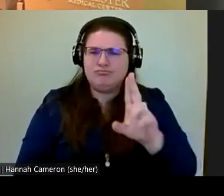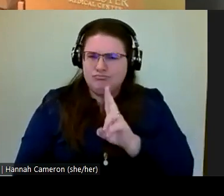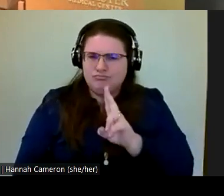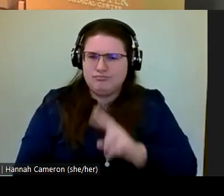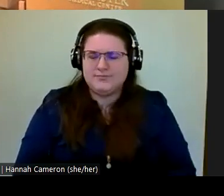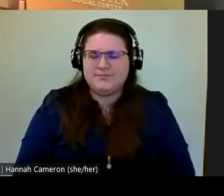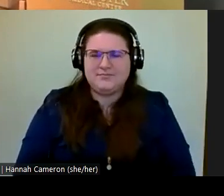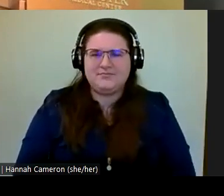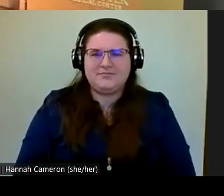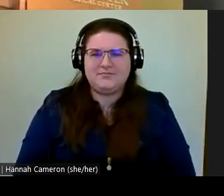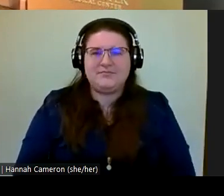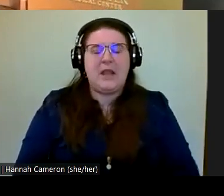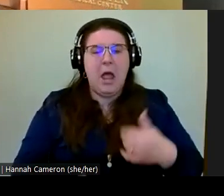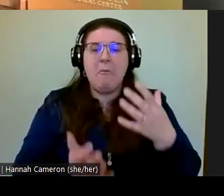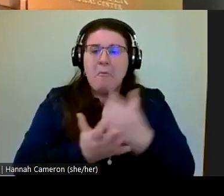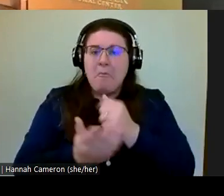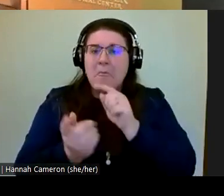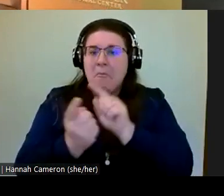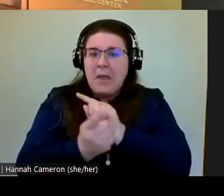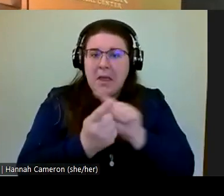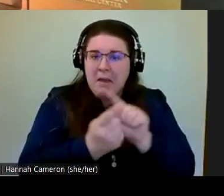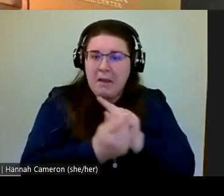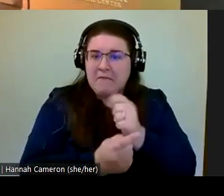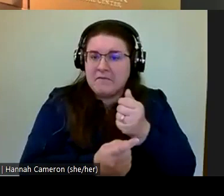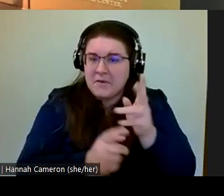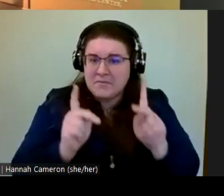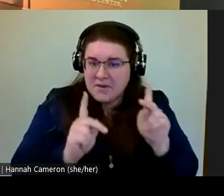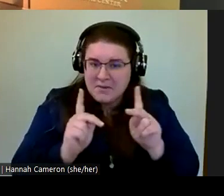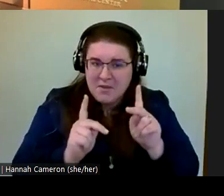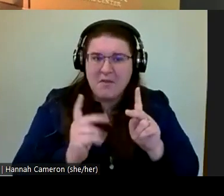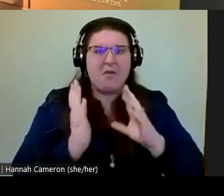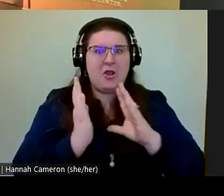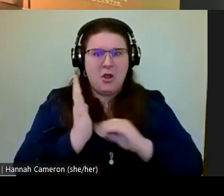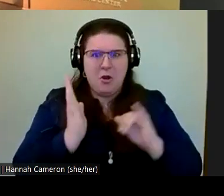a chance to meet a couple of you ready uh to learn some about the really amazing work that you all do